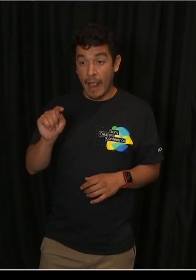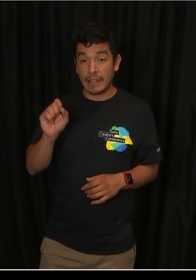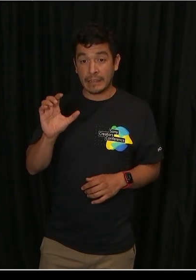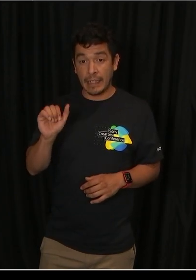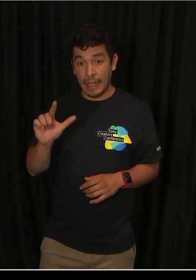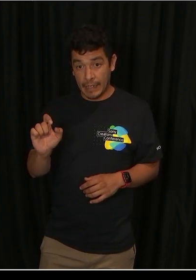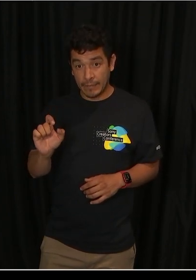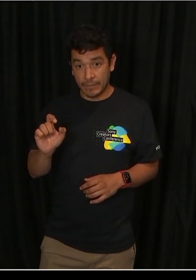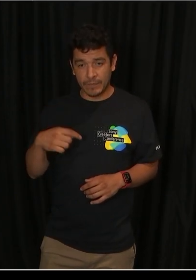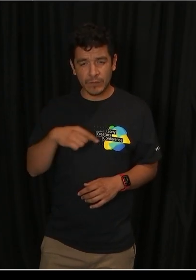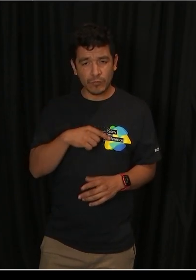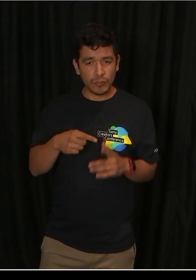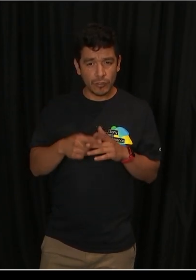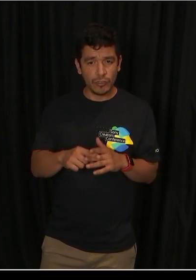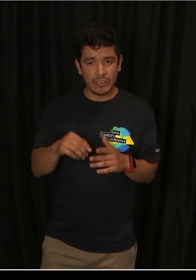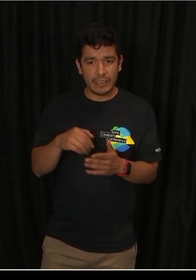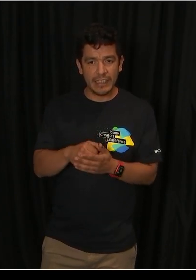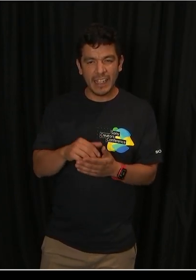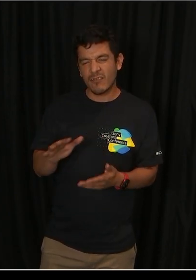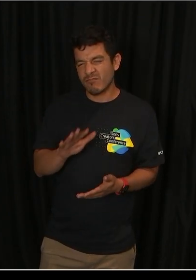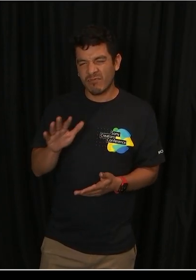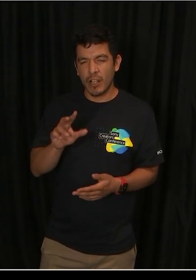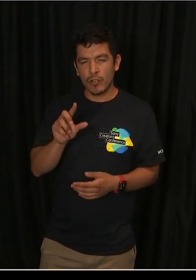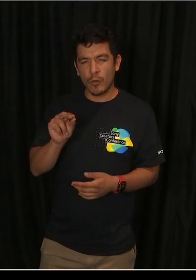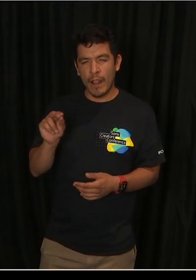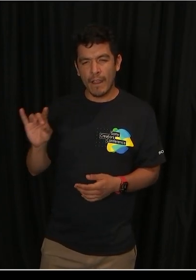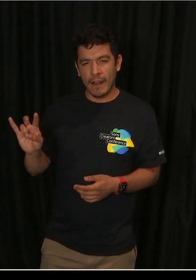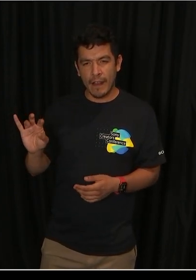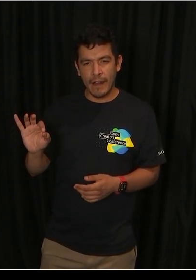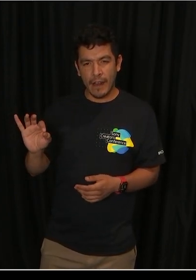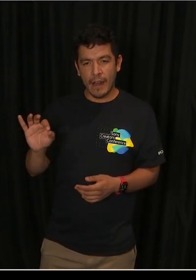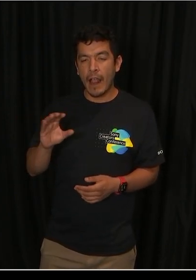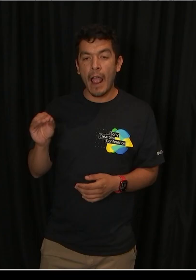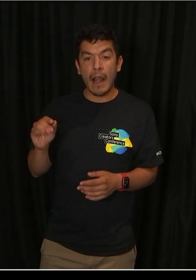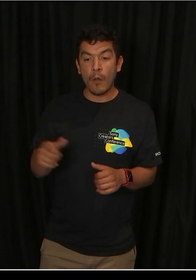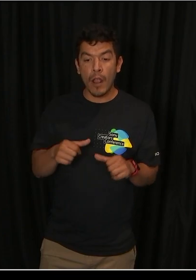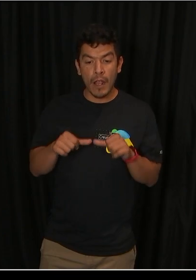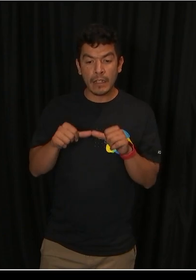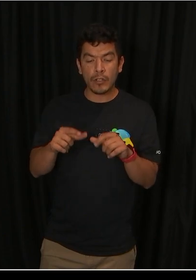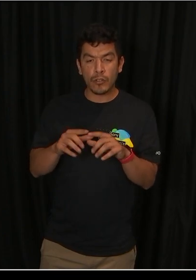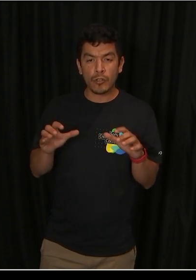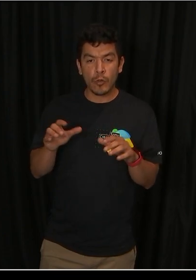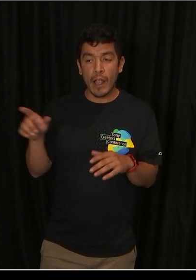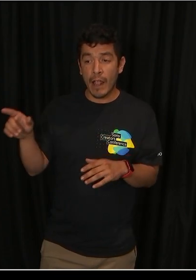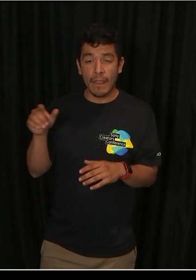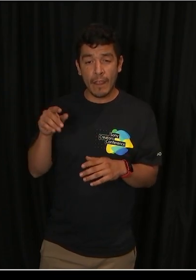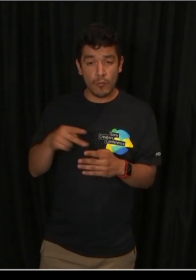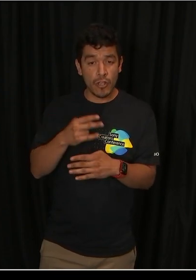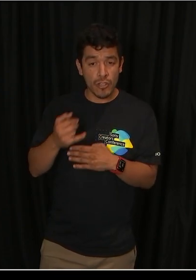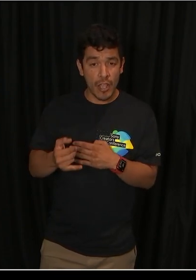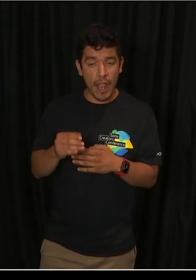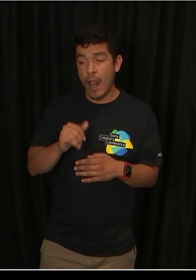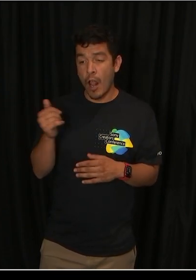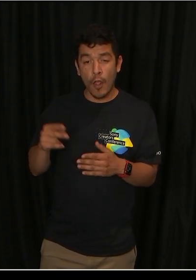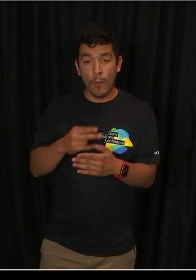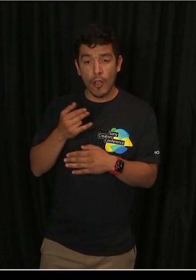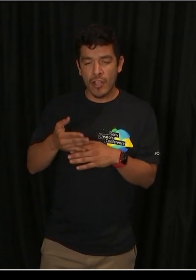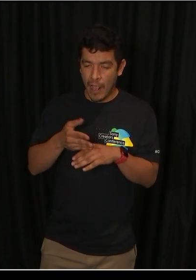and had started in roughly about 2009 and continue to do so with these projects and other projects that we're cooking up right now.